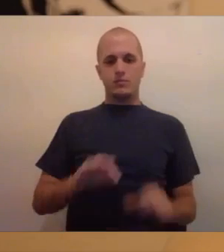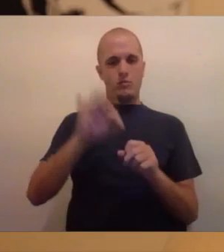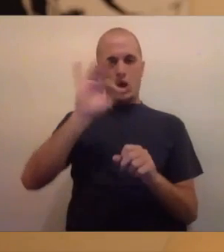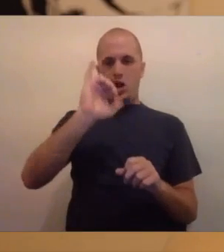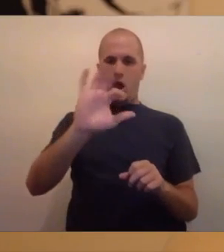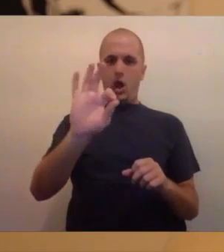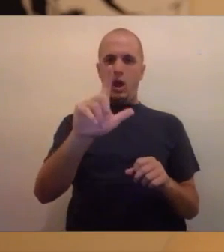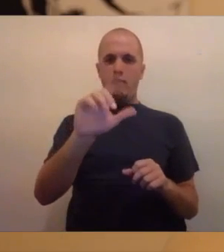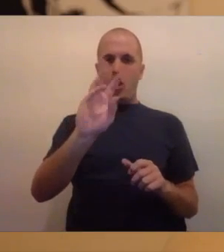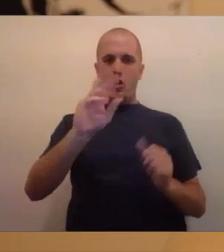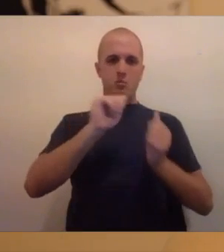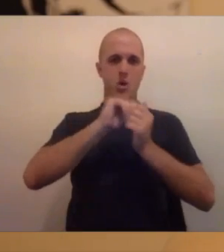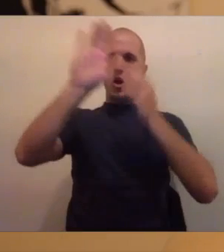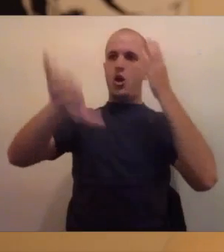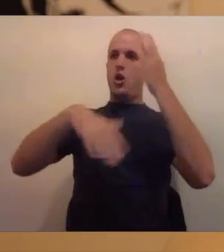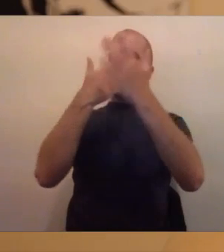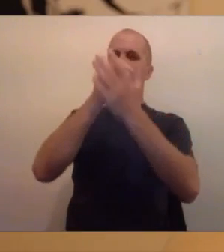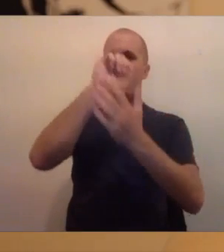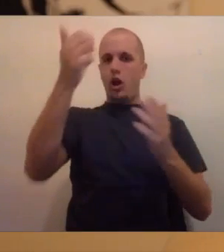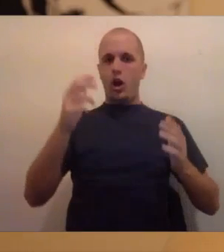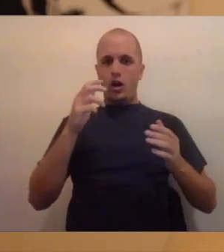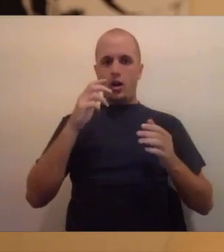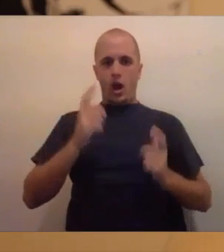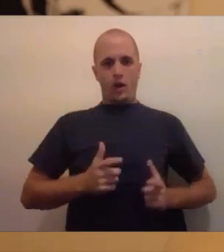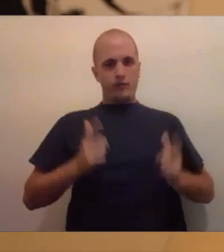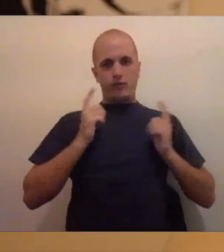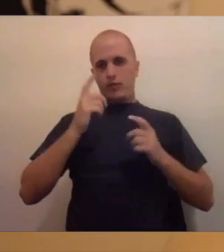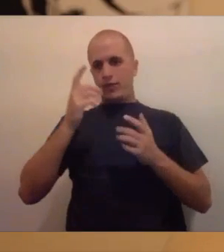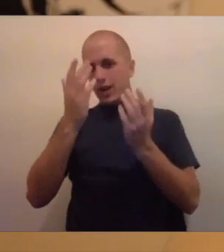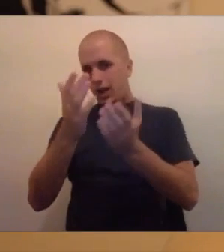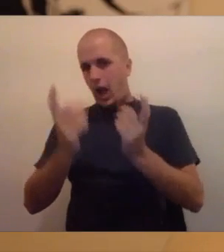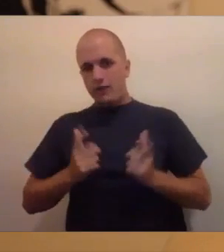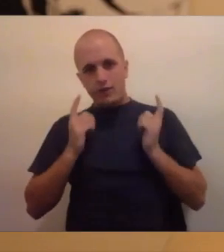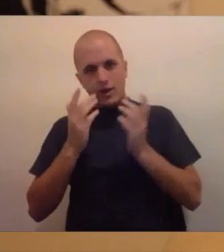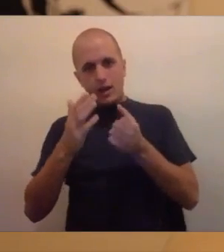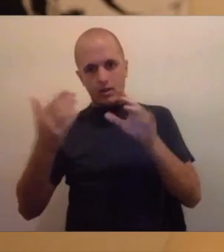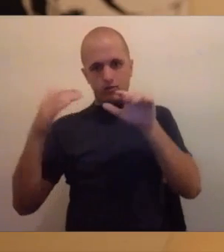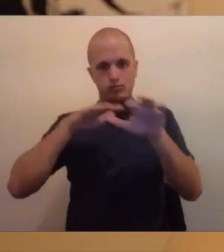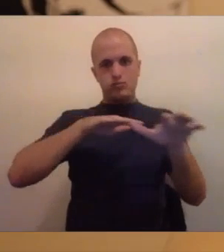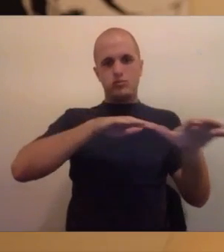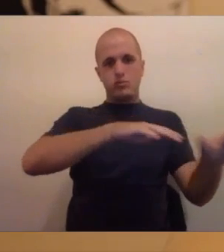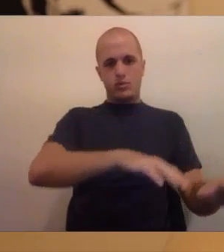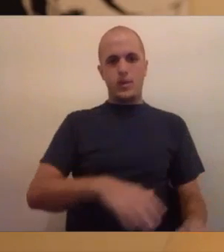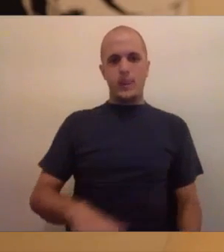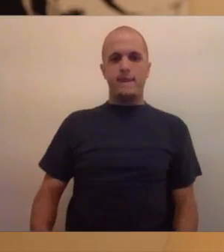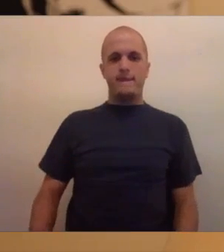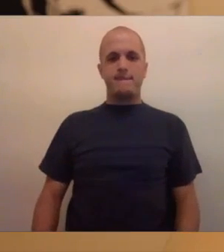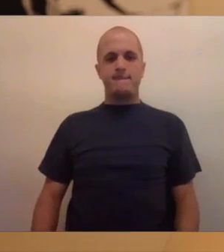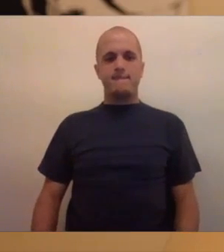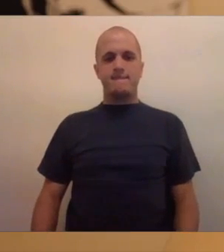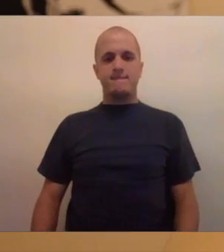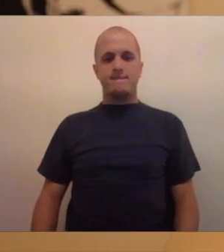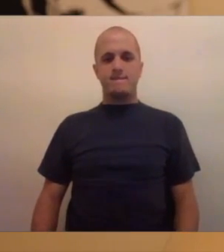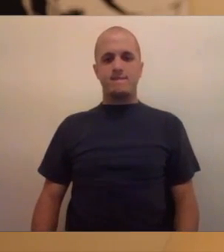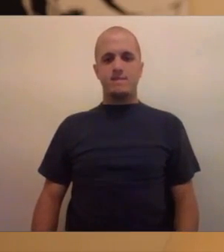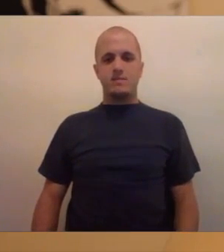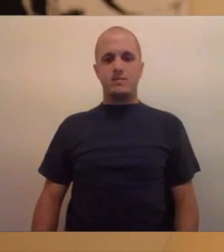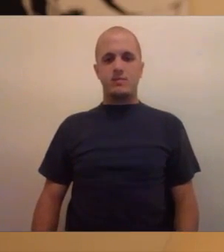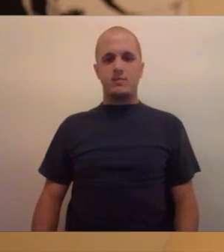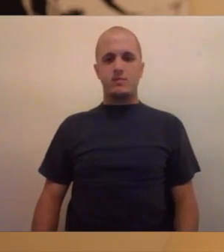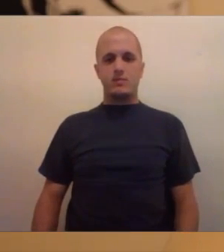That's what I call it, it is not spirituality. Spirituality is when you flow. When you feel oneness